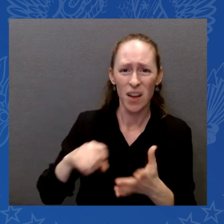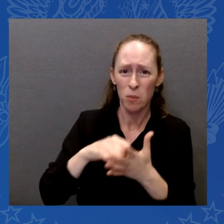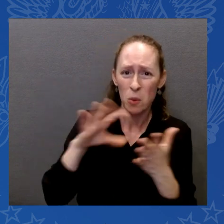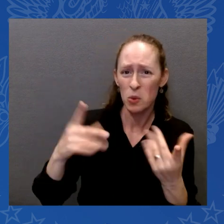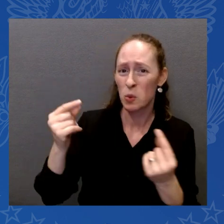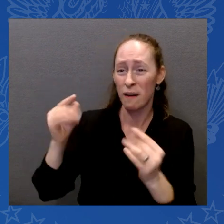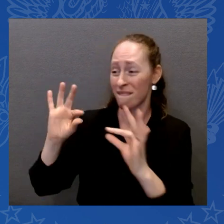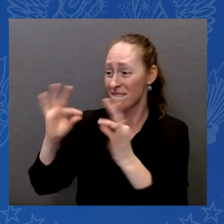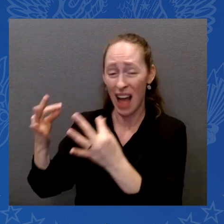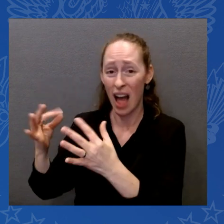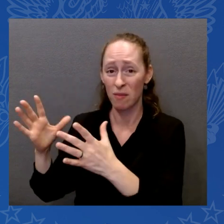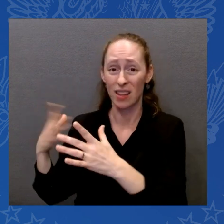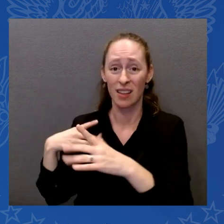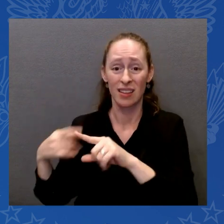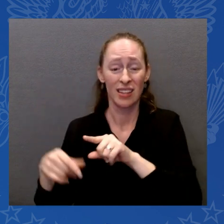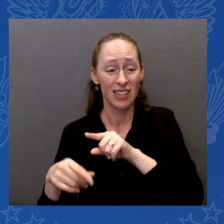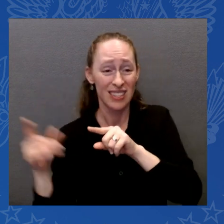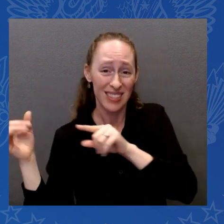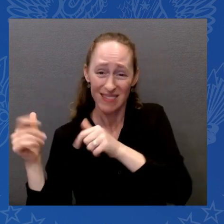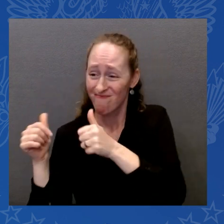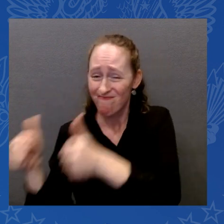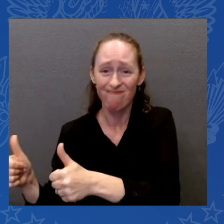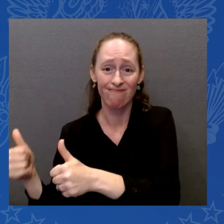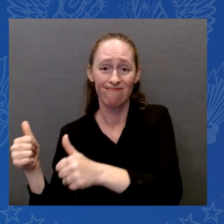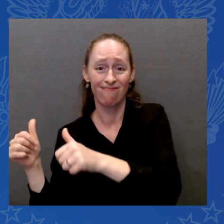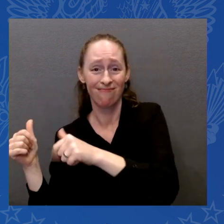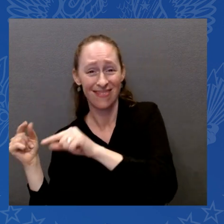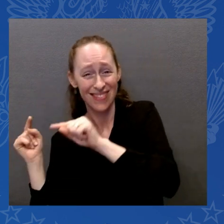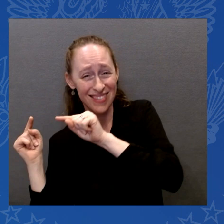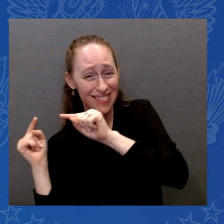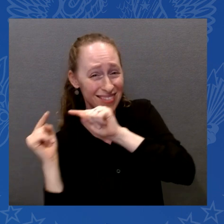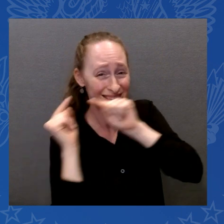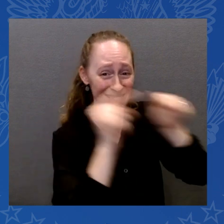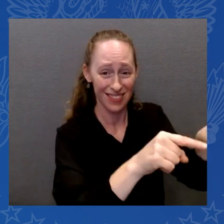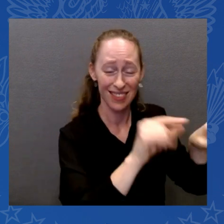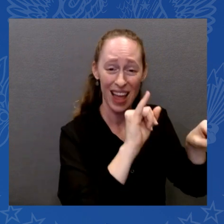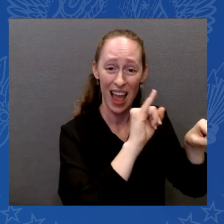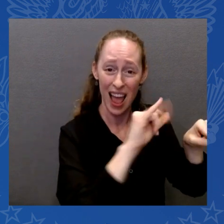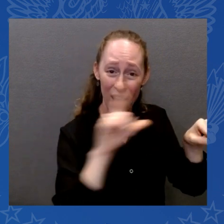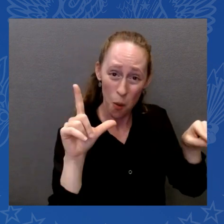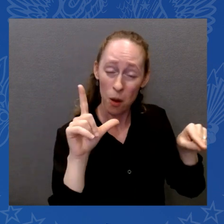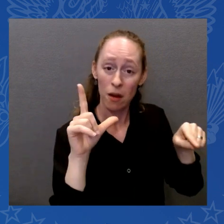which was not only emotionally taxing, but also financially challenging for the patient and their family.